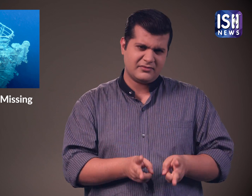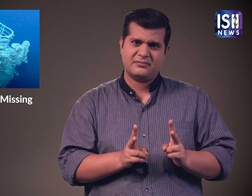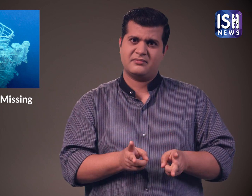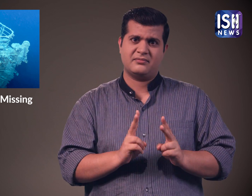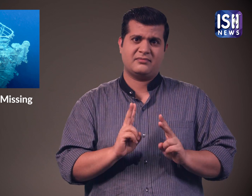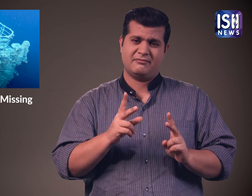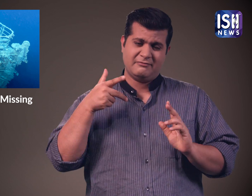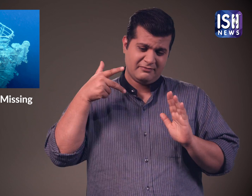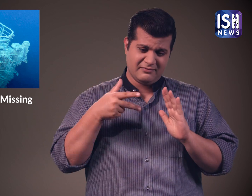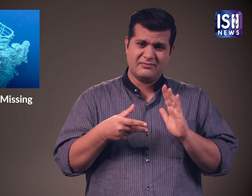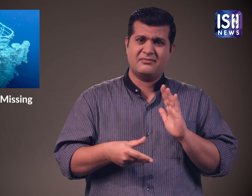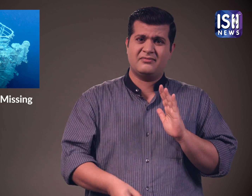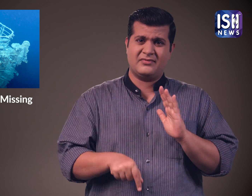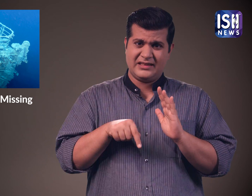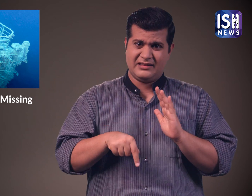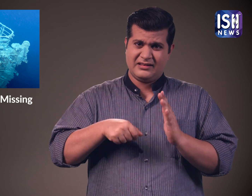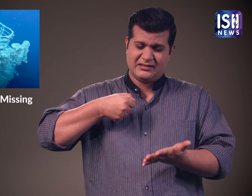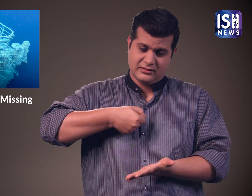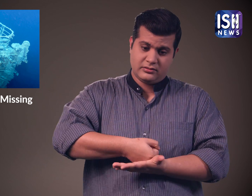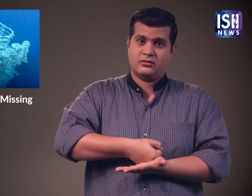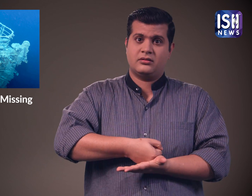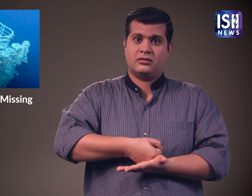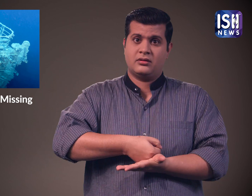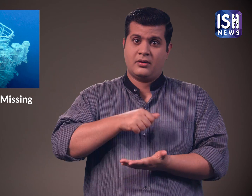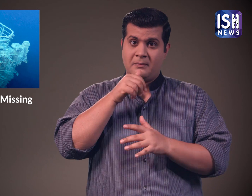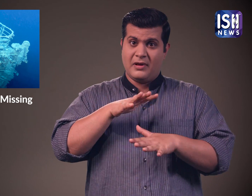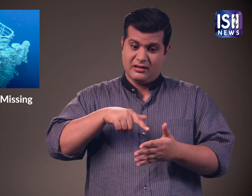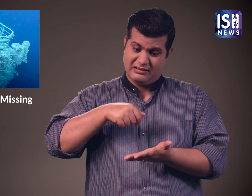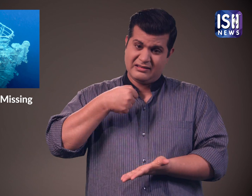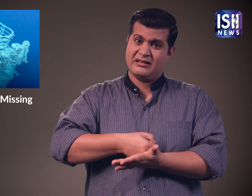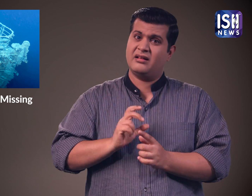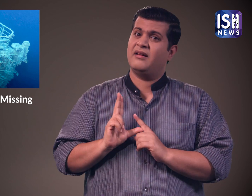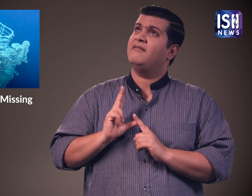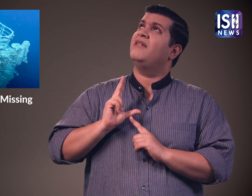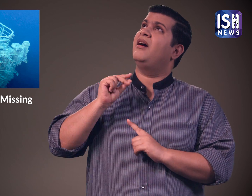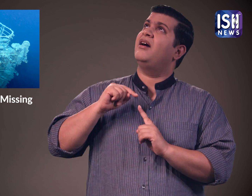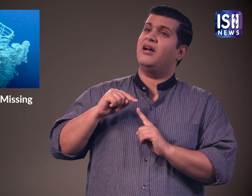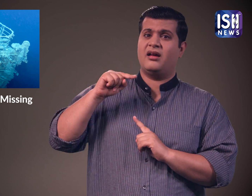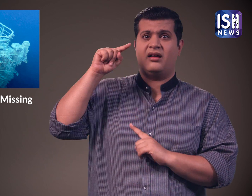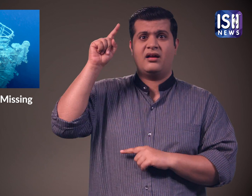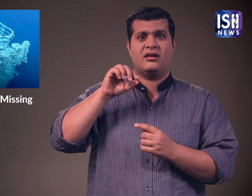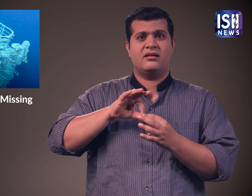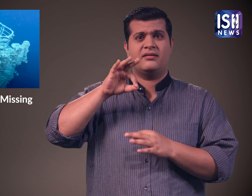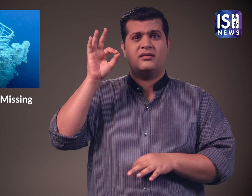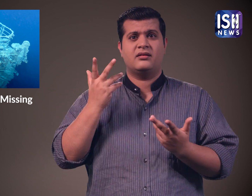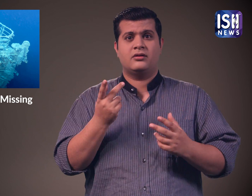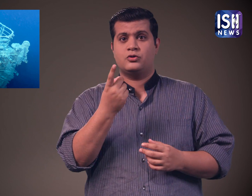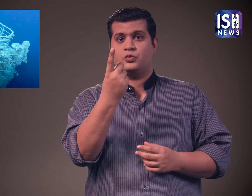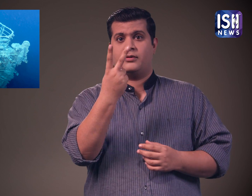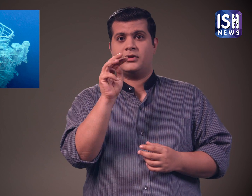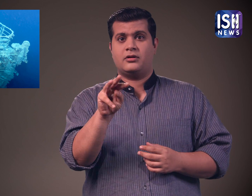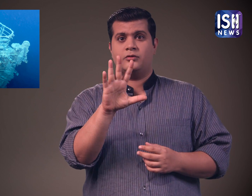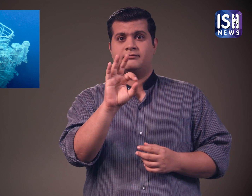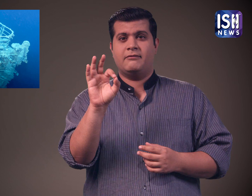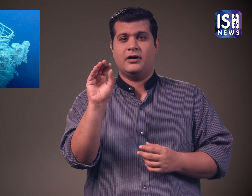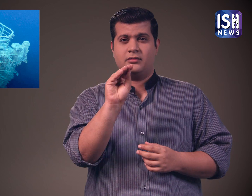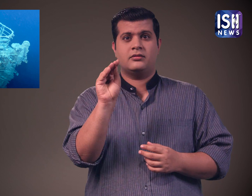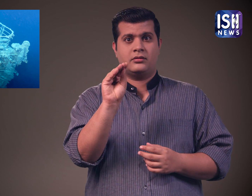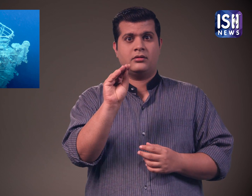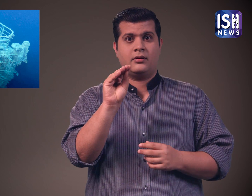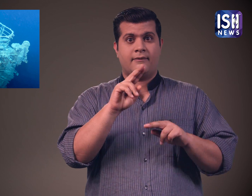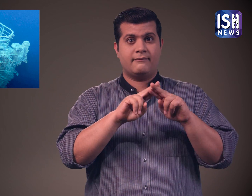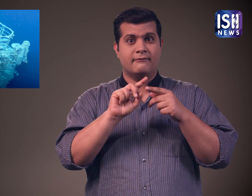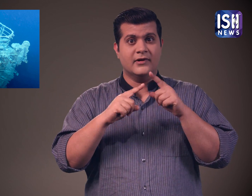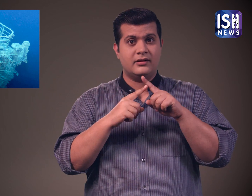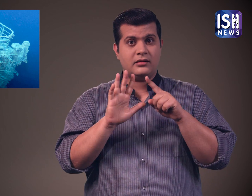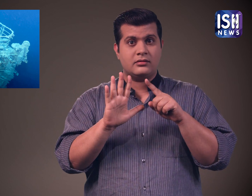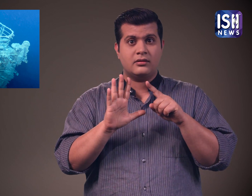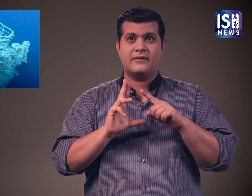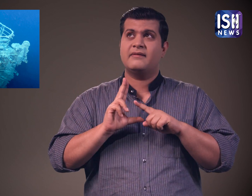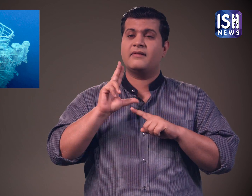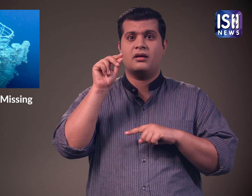to this day can be found at the bottom of the ocean which is at a depth of 12,500 feet.